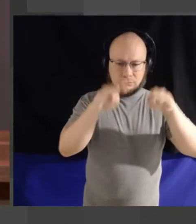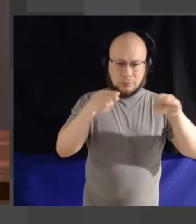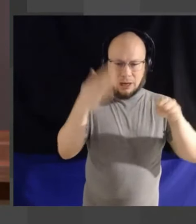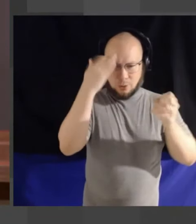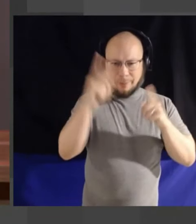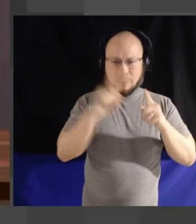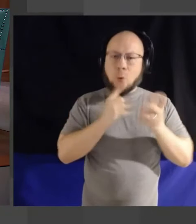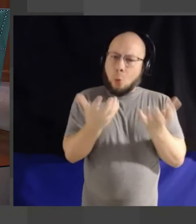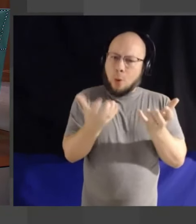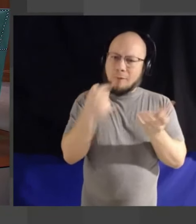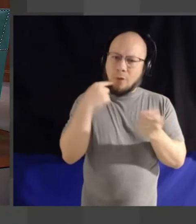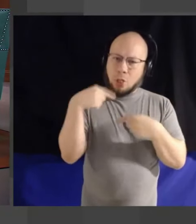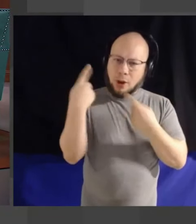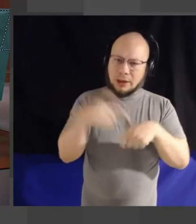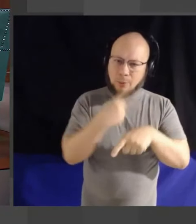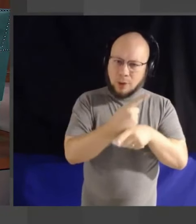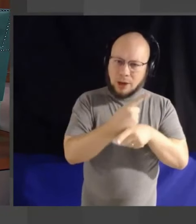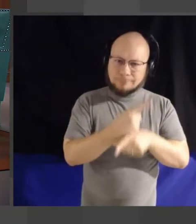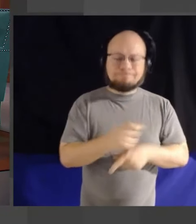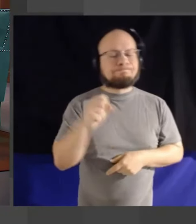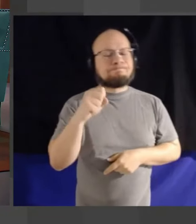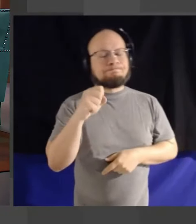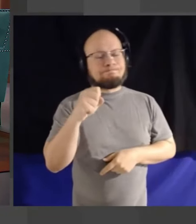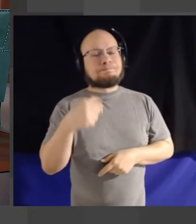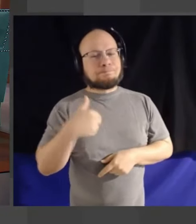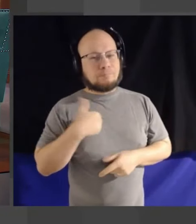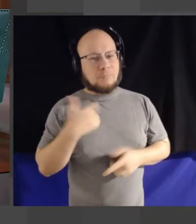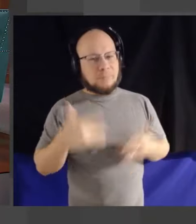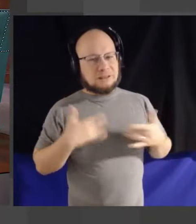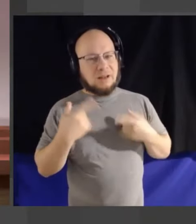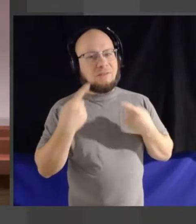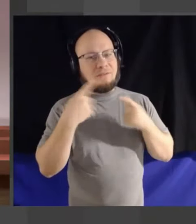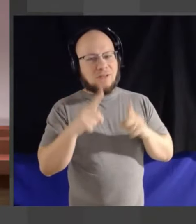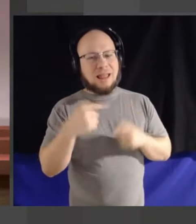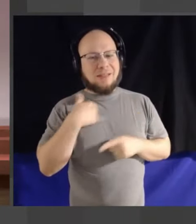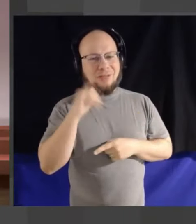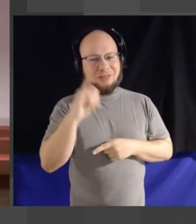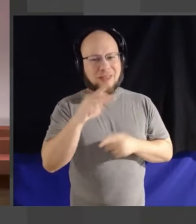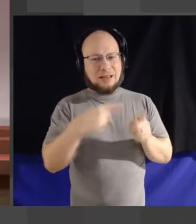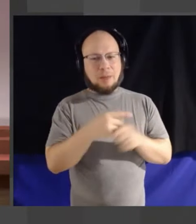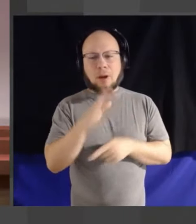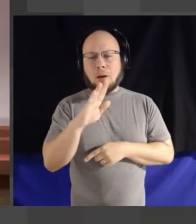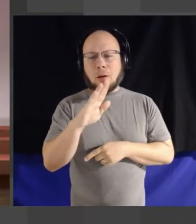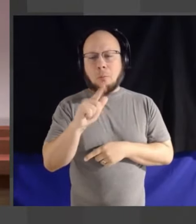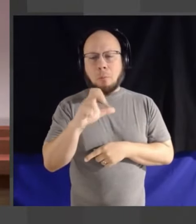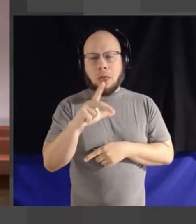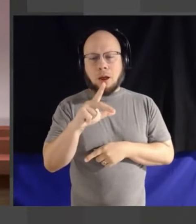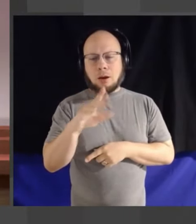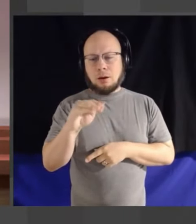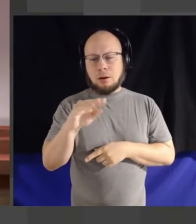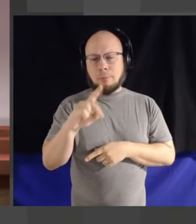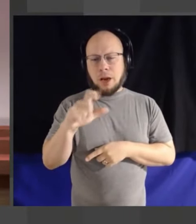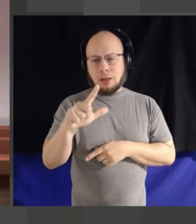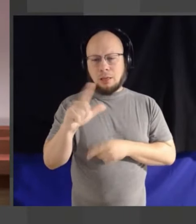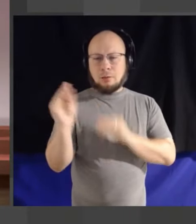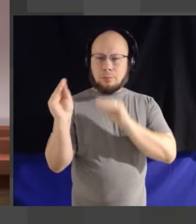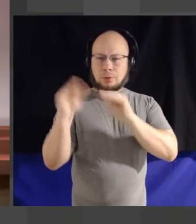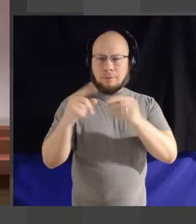I KNOW THAT IS ONE OF THE MOST REQUESTED FEATURES. BLOCK MODELS. I'M SUPER EXCITED WE'VE